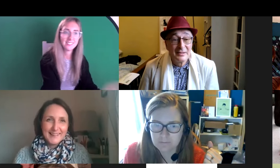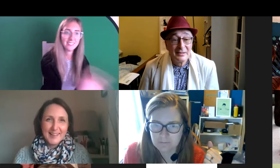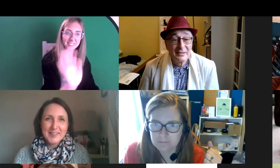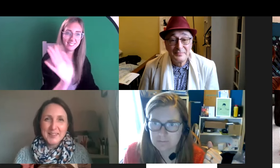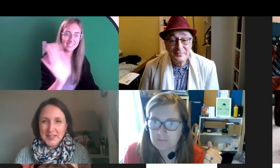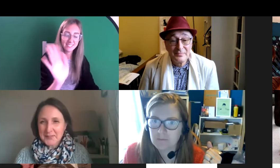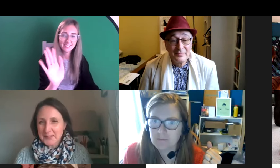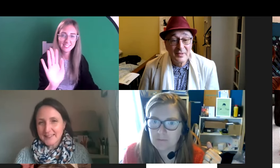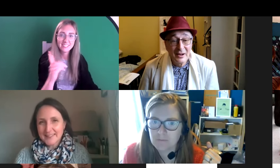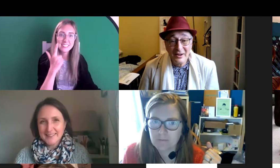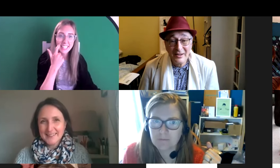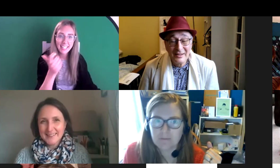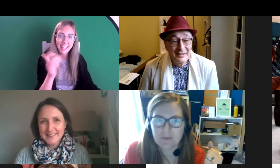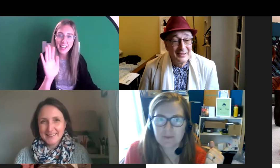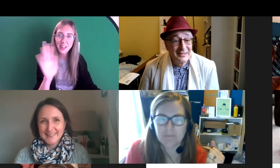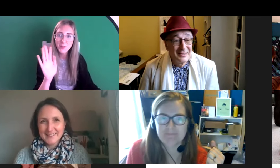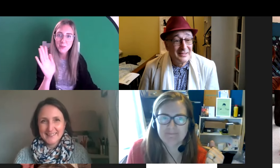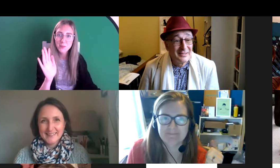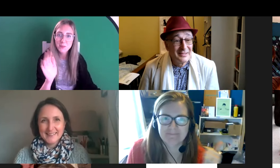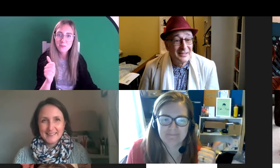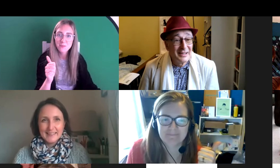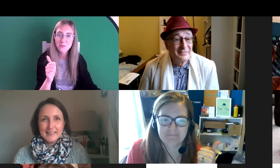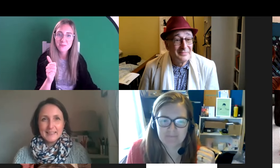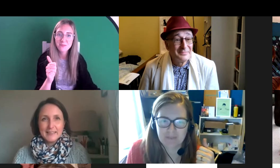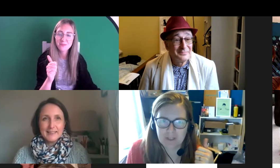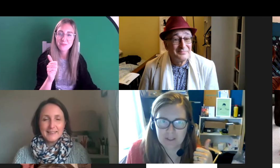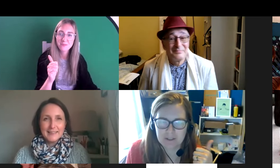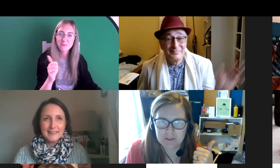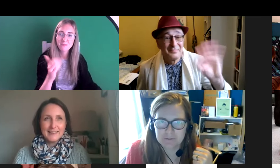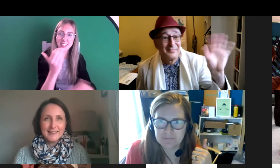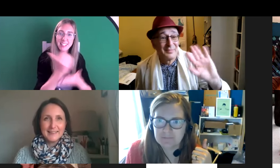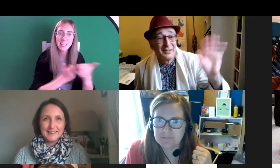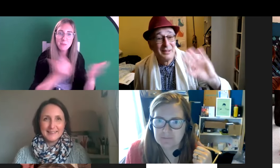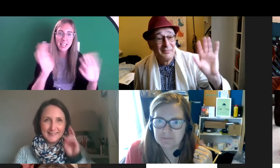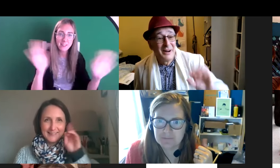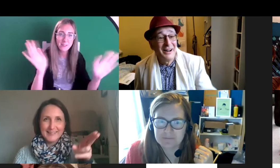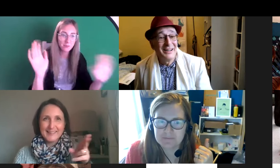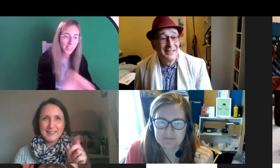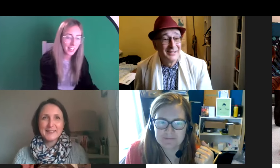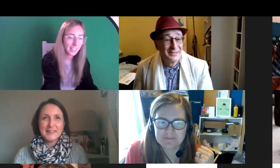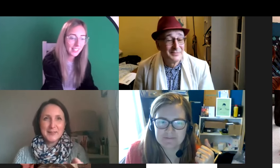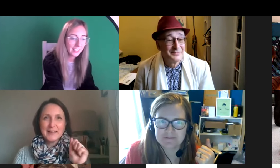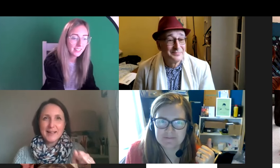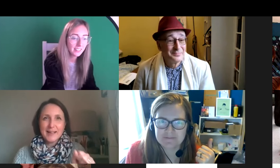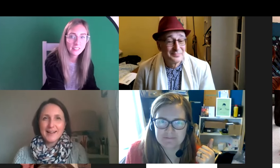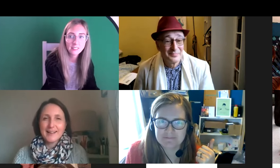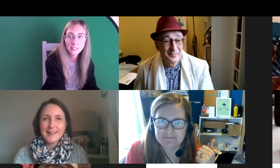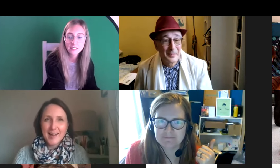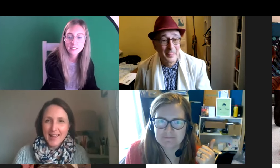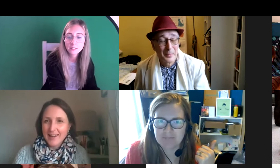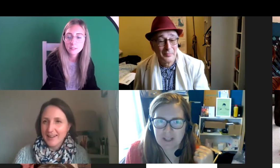thank you yes nice to see everybody yeah see you soon bye thank you